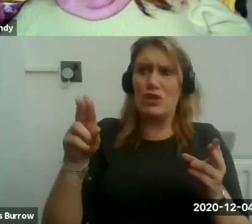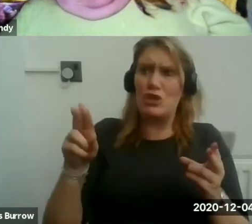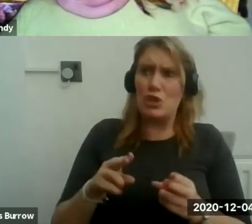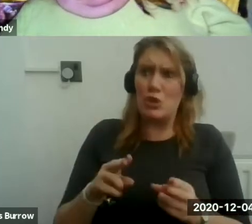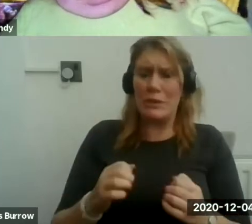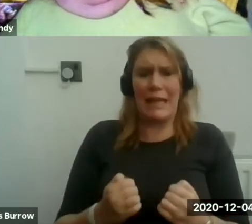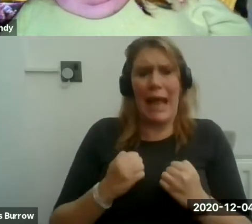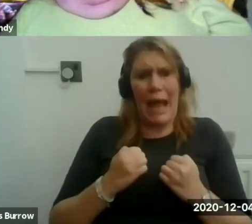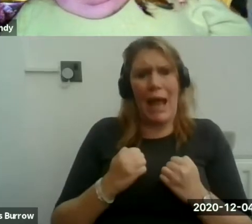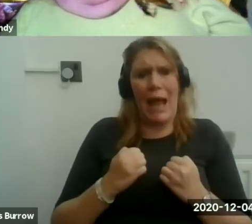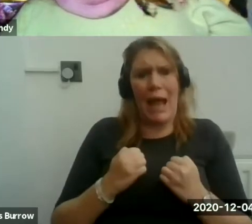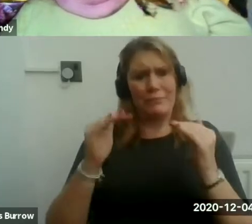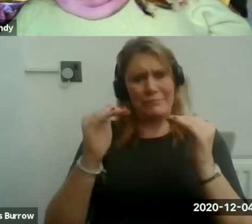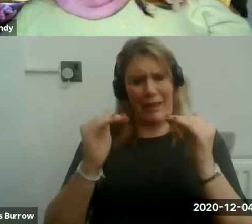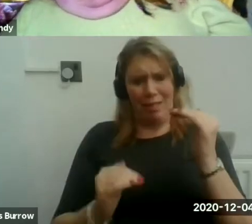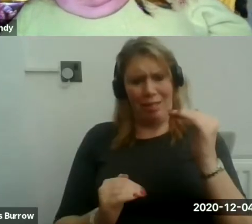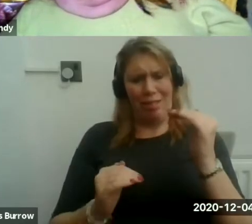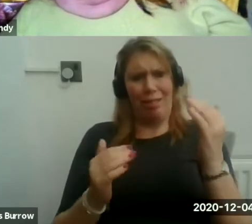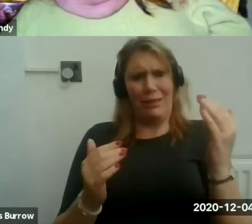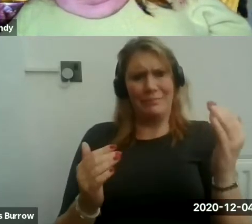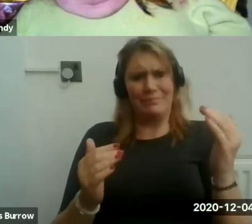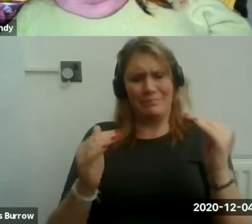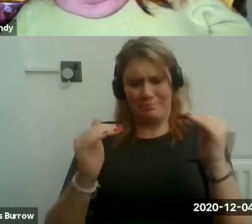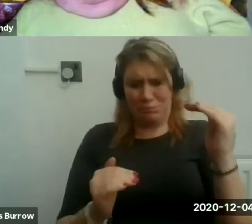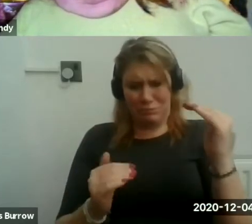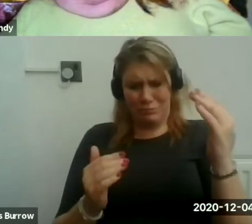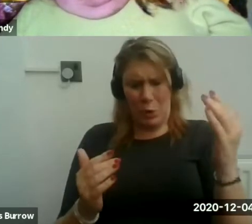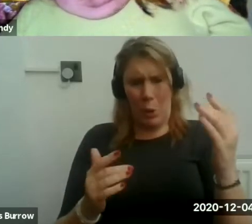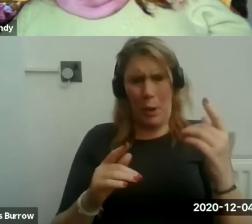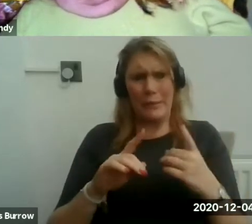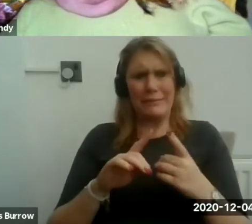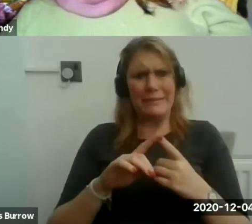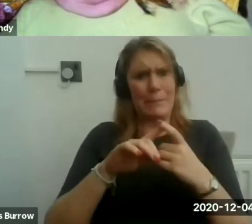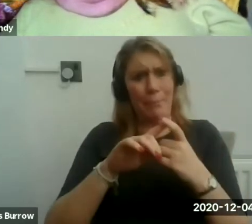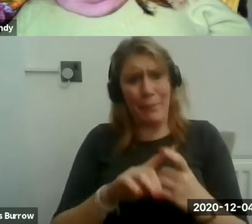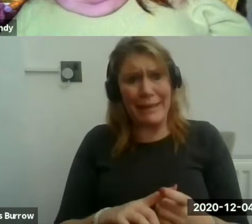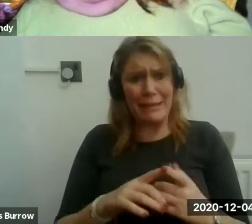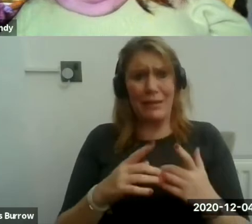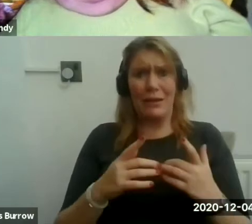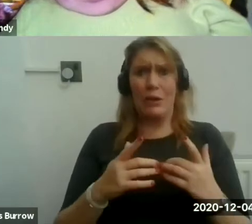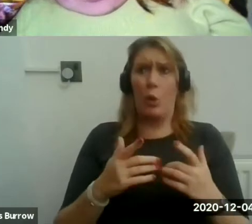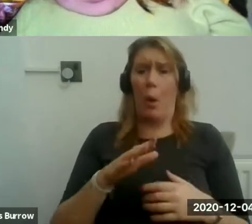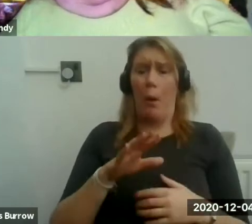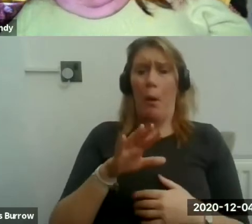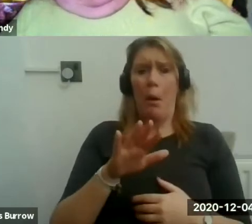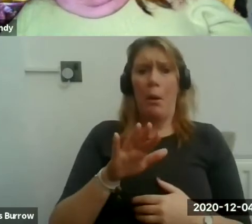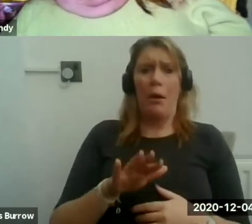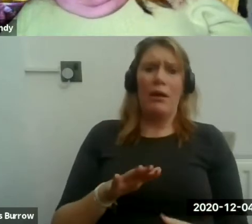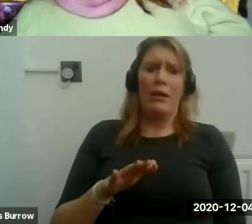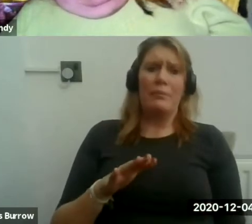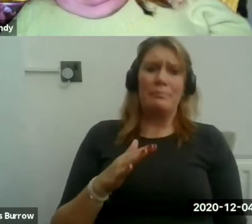dependent, passive, and almost that we